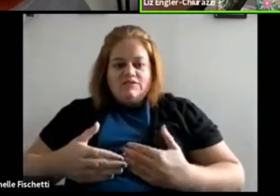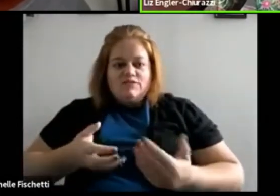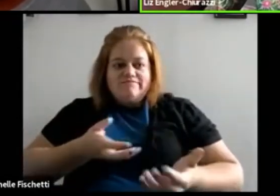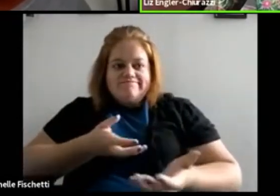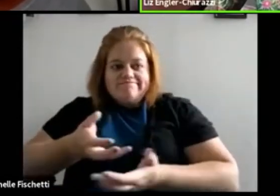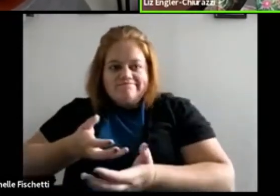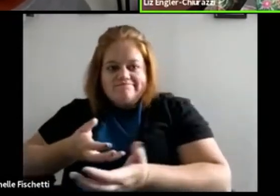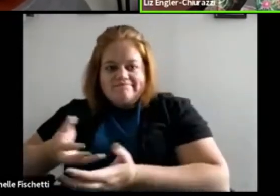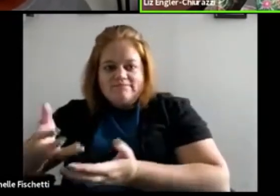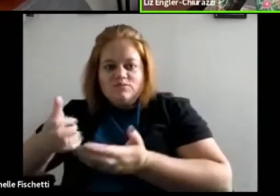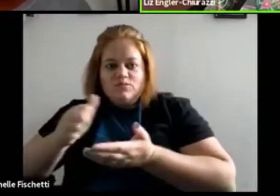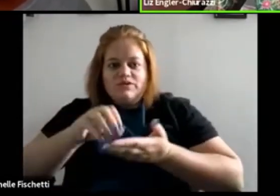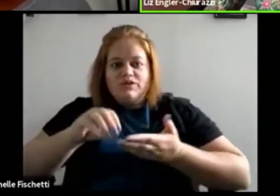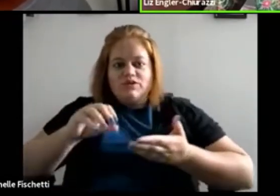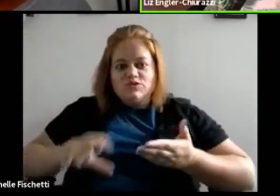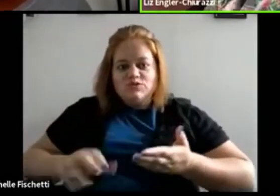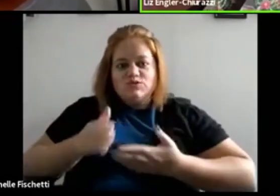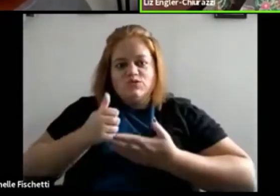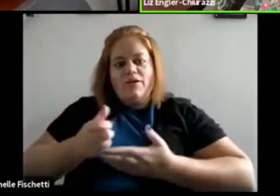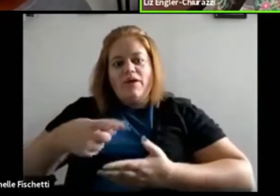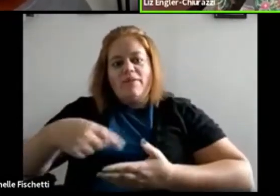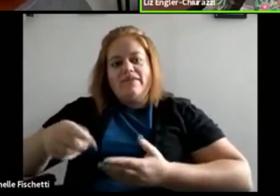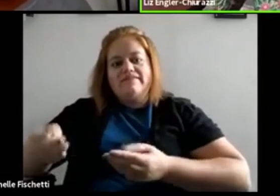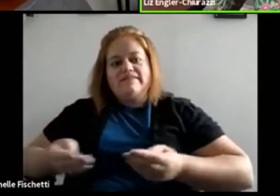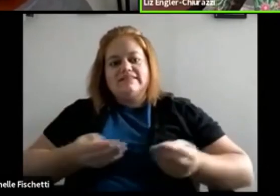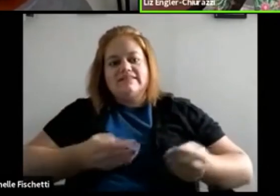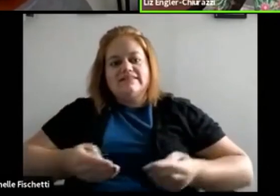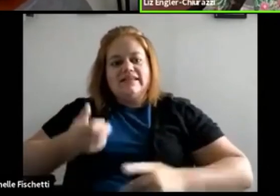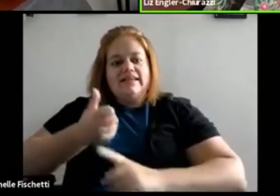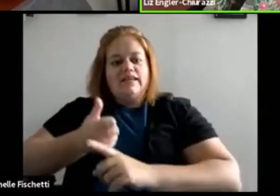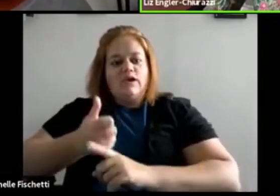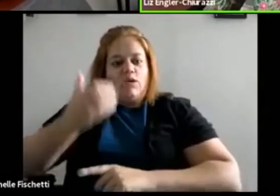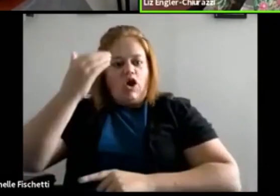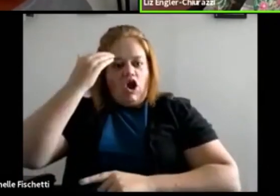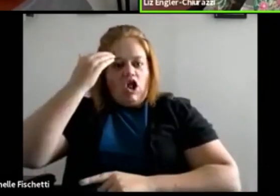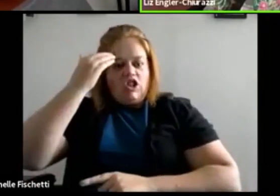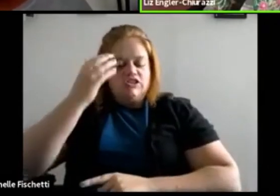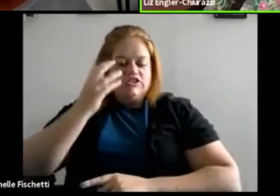students facilitate their own knowledge and I think that that's a really fun